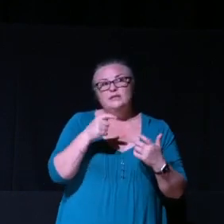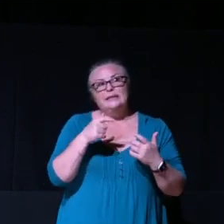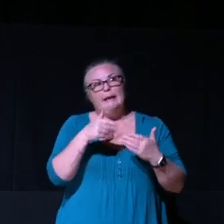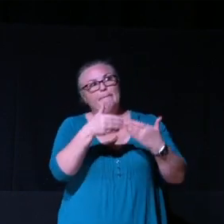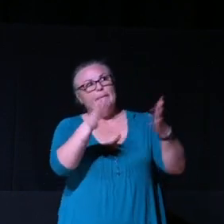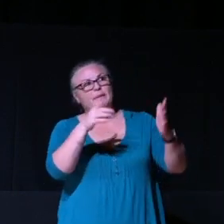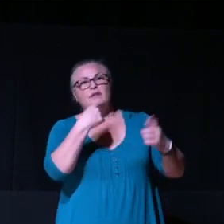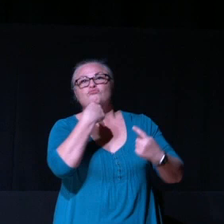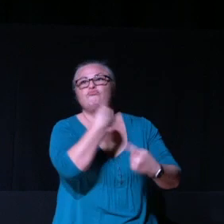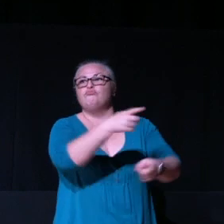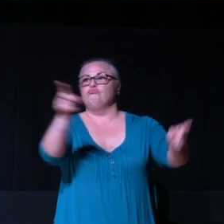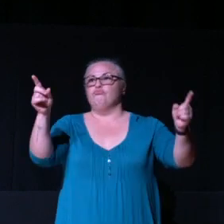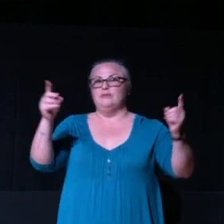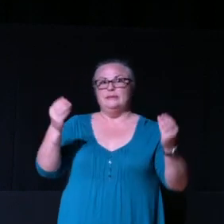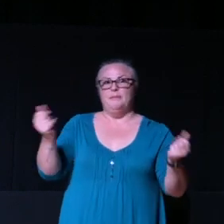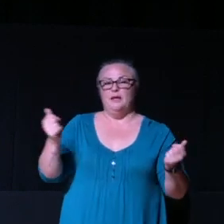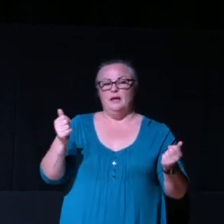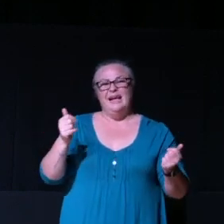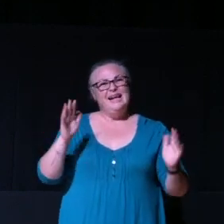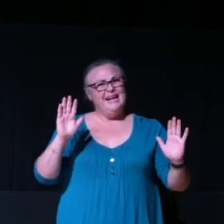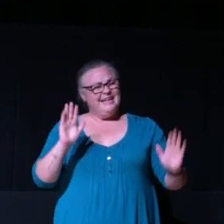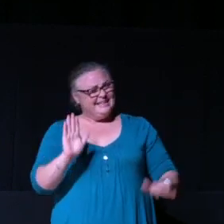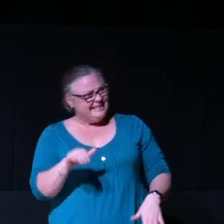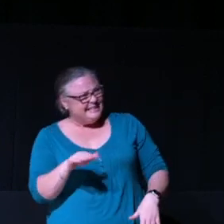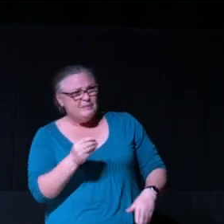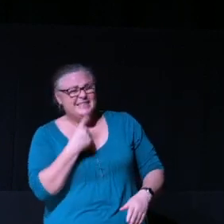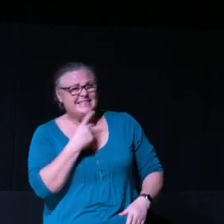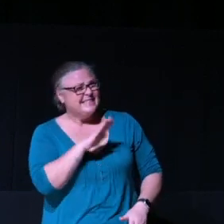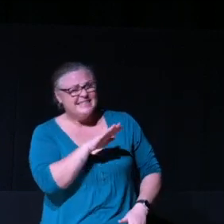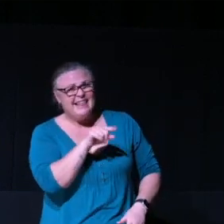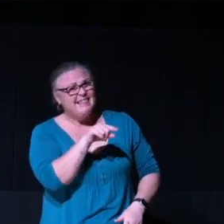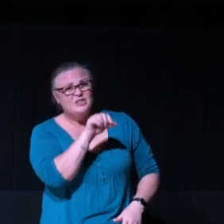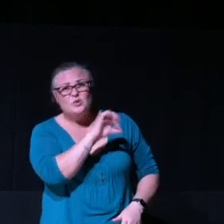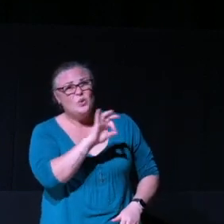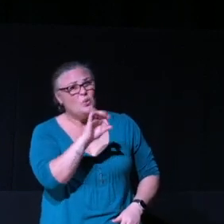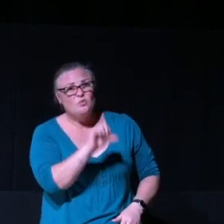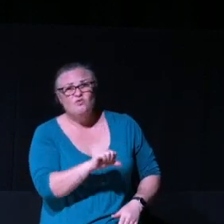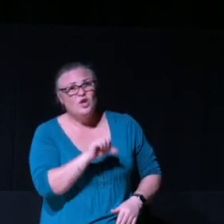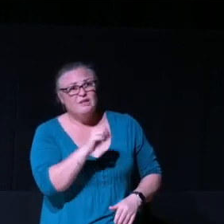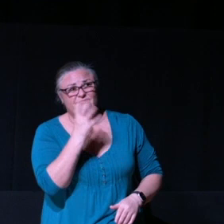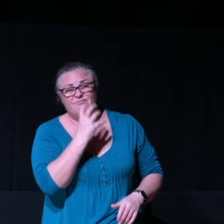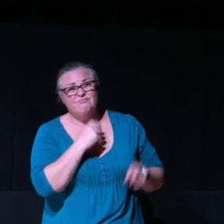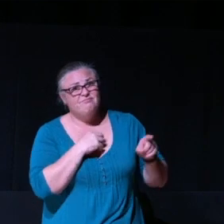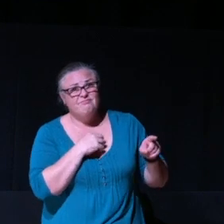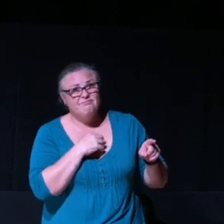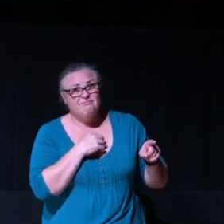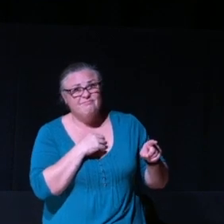the public having the opportunity to say, hey, that's not really okay and we're going to make you aware of that.